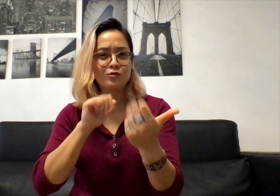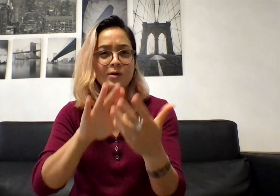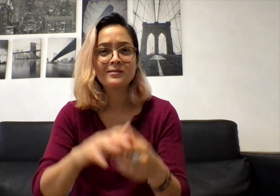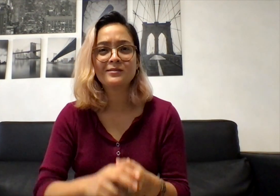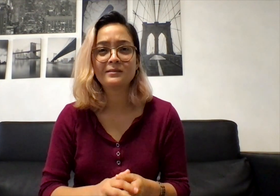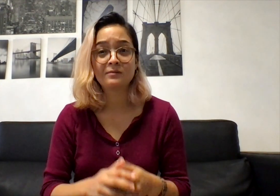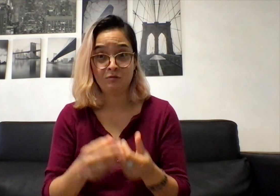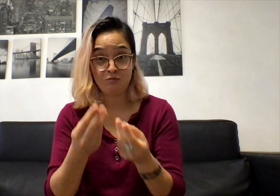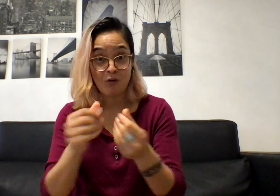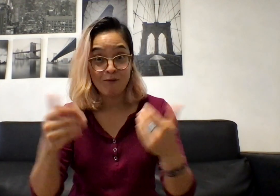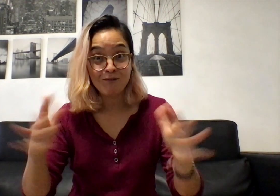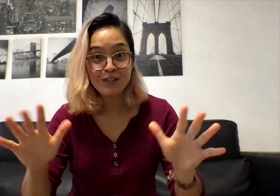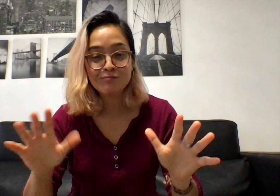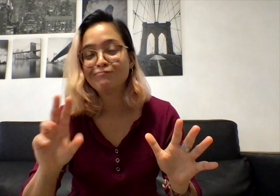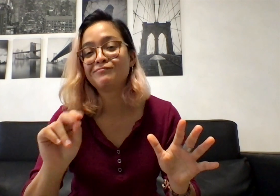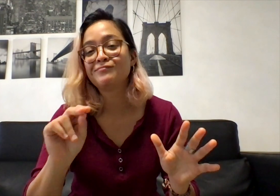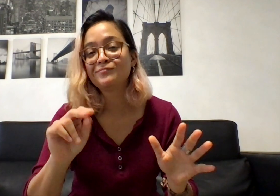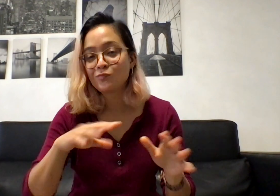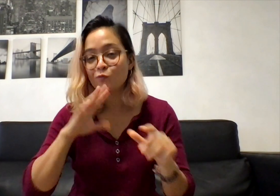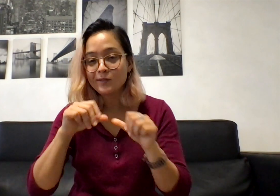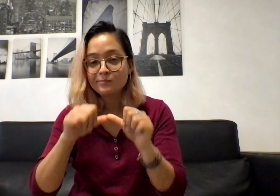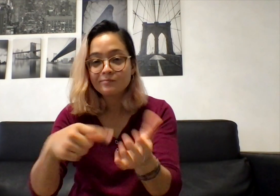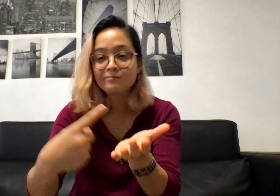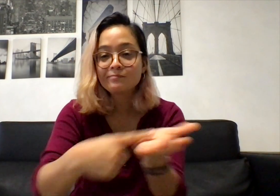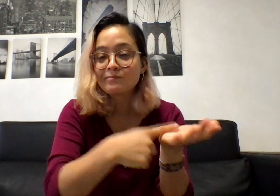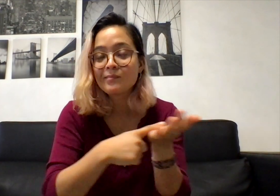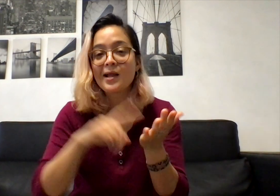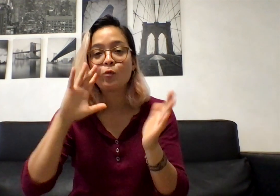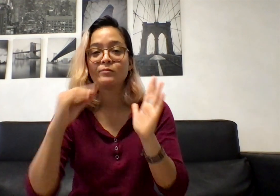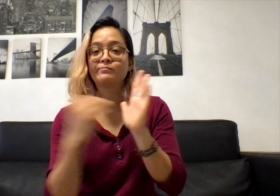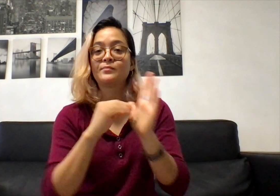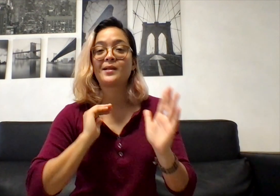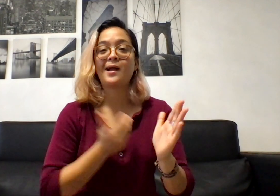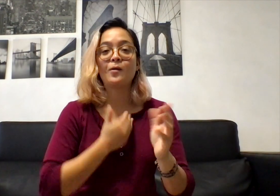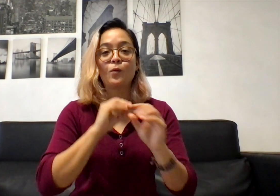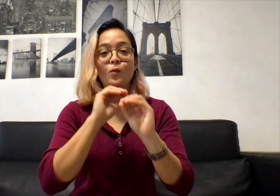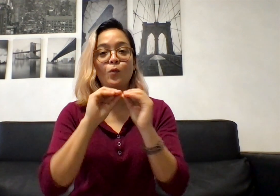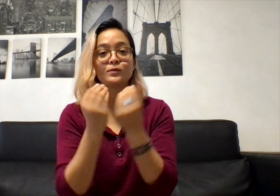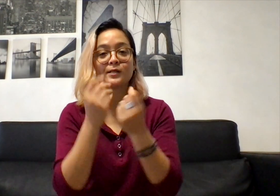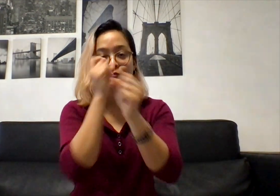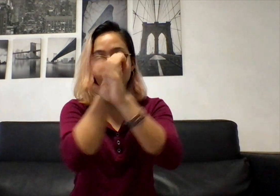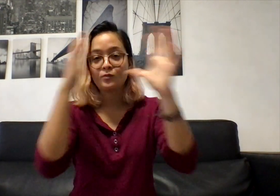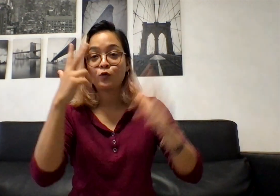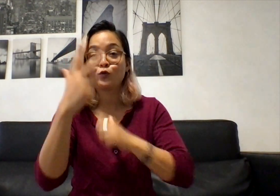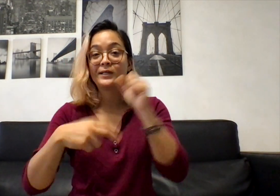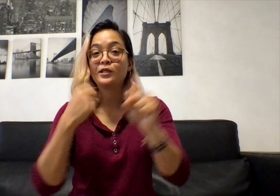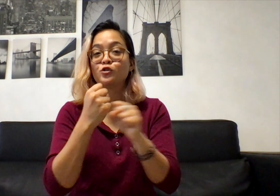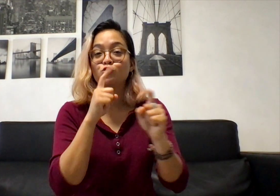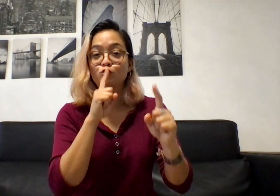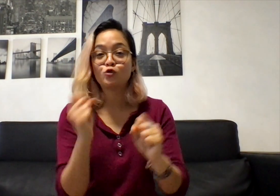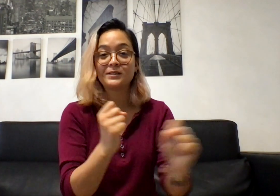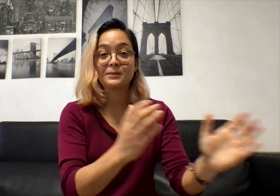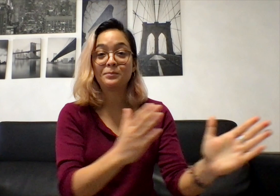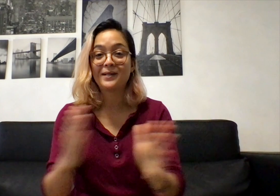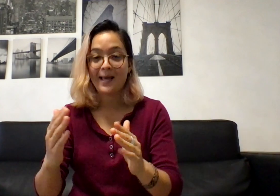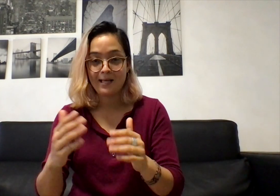and how best to address them. These conversations aren’t over and we’ll continue working this goal into our organization’s 3-year strategic plan.